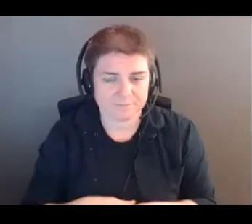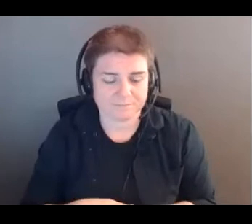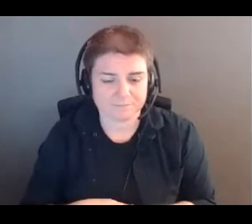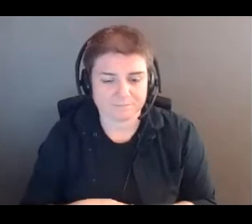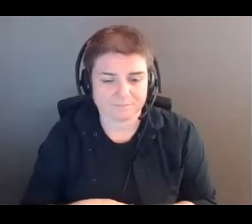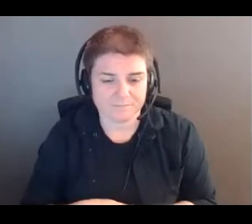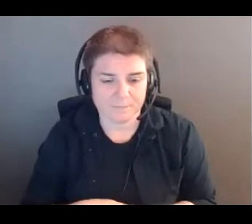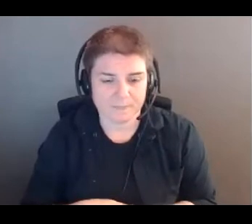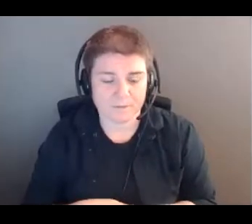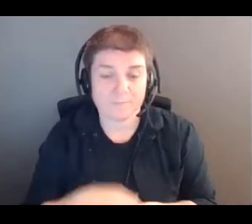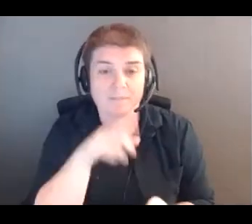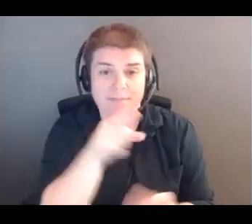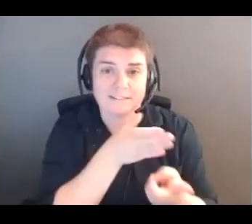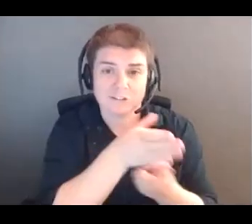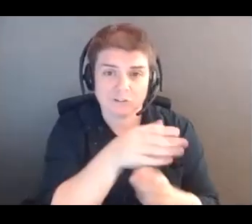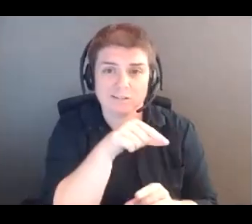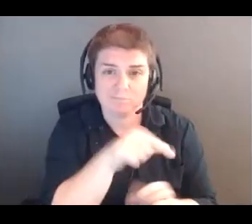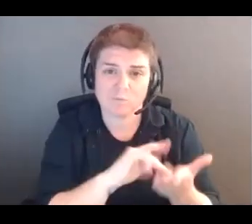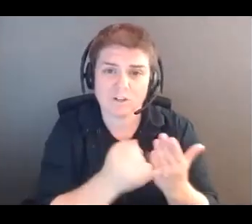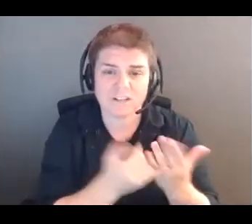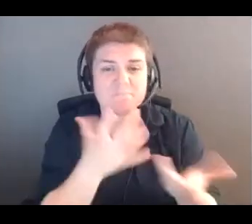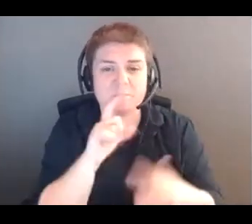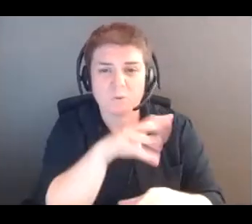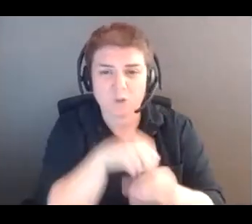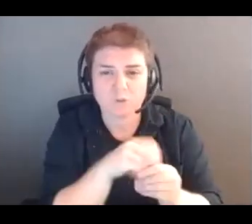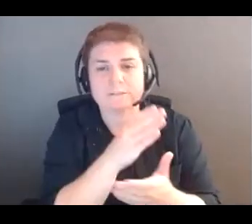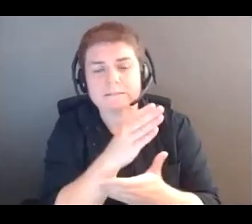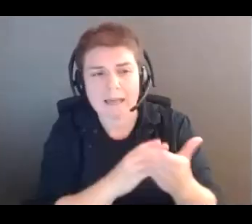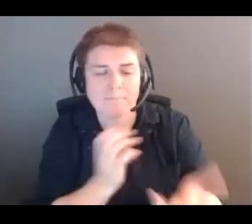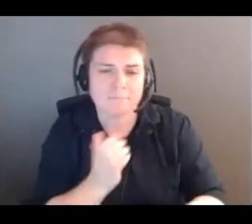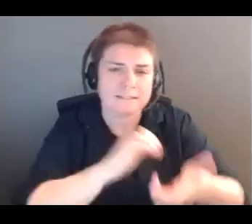in this stream might include some aspects of engagement with individuals or communities